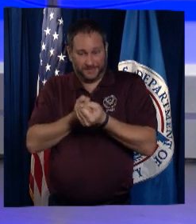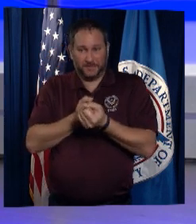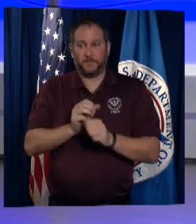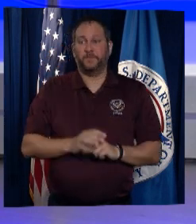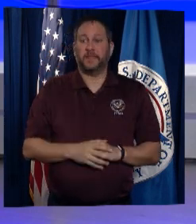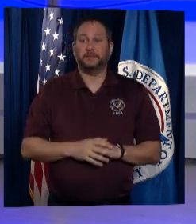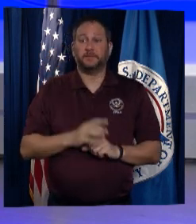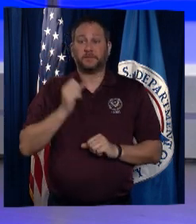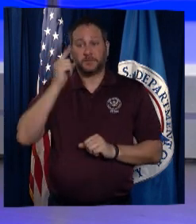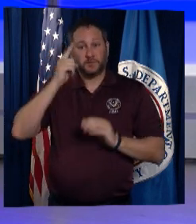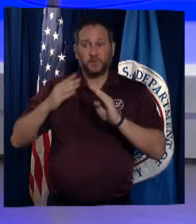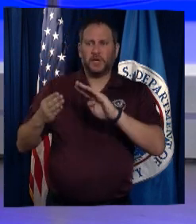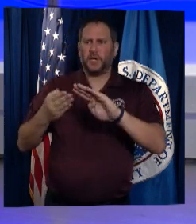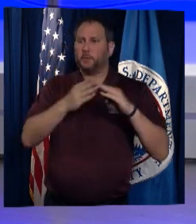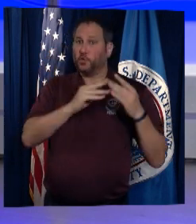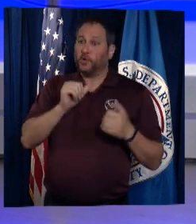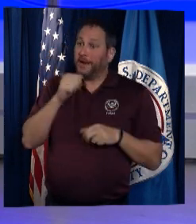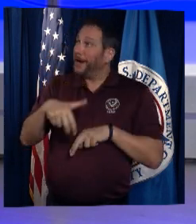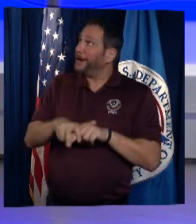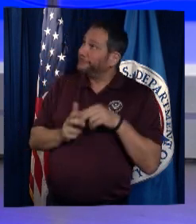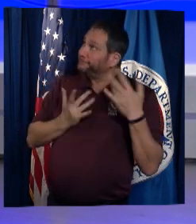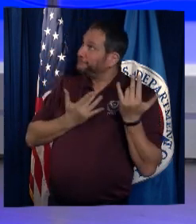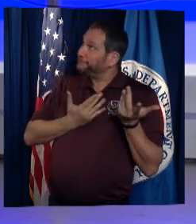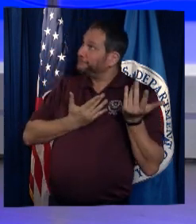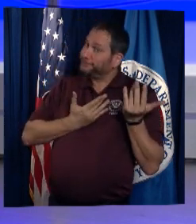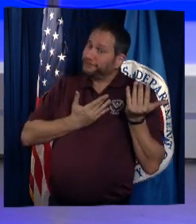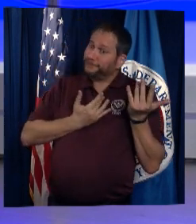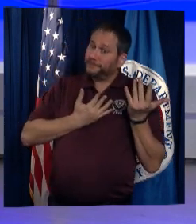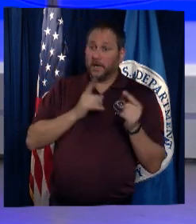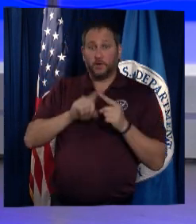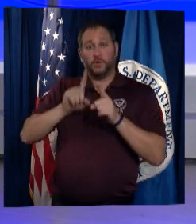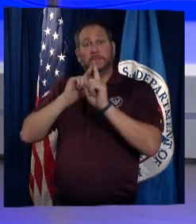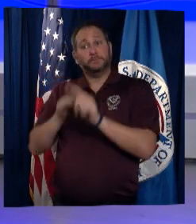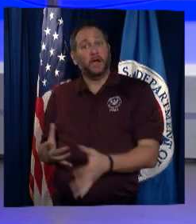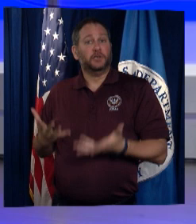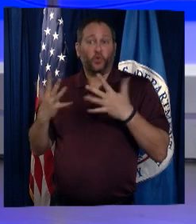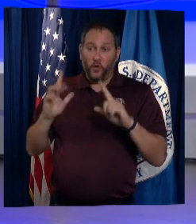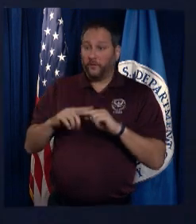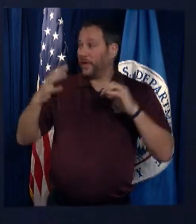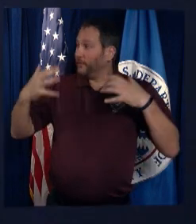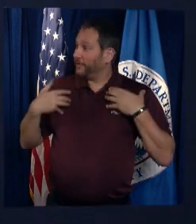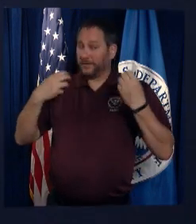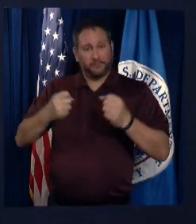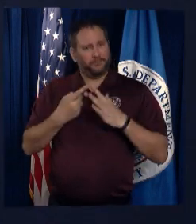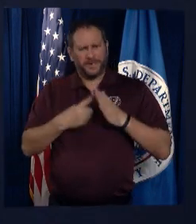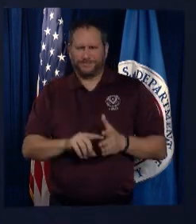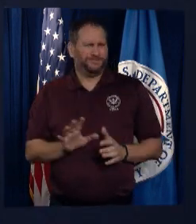Neighbors rescue neighbors. They evacuate friends, family, pets, and livestock. They